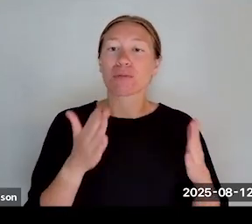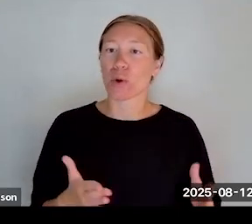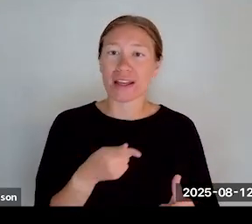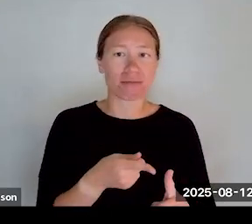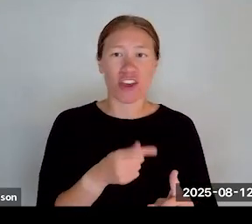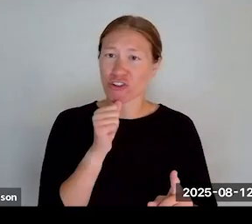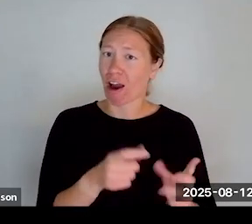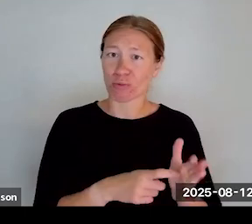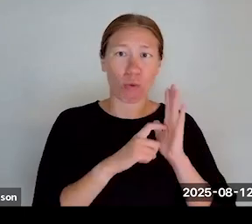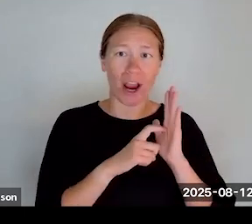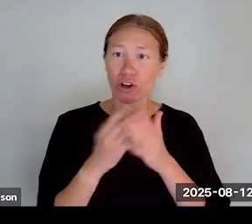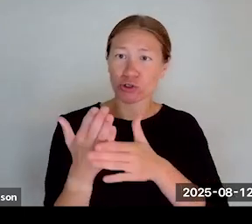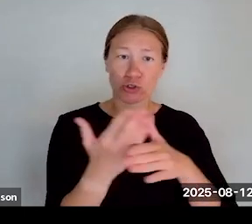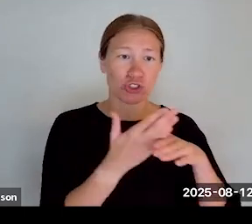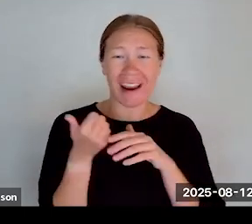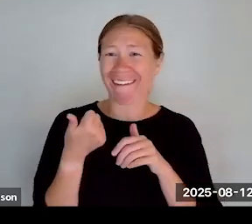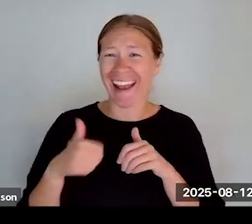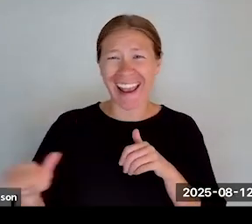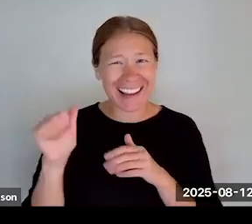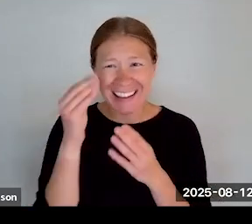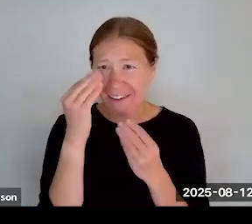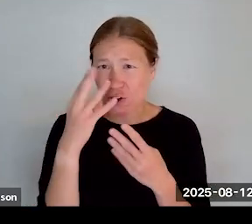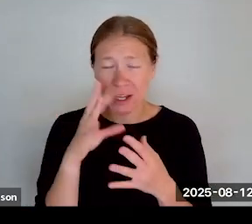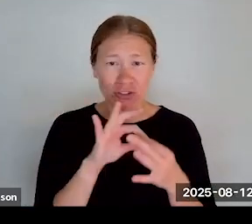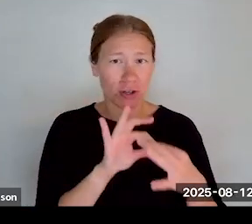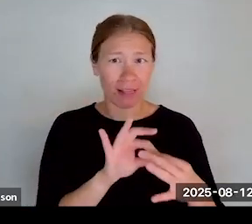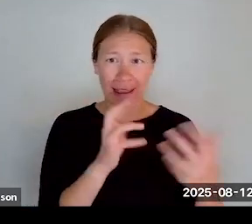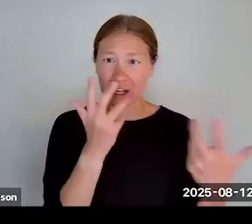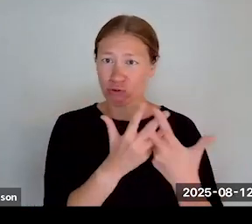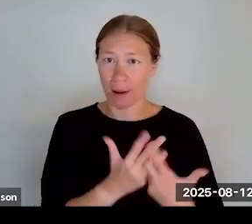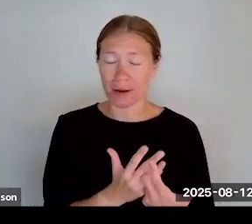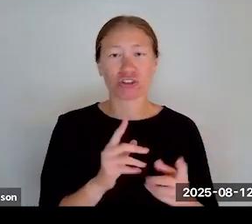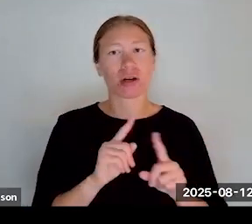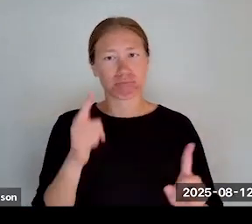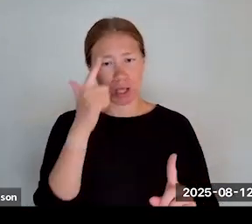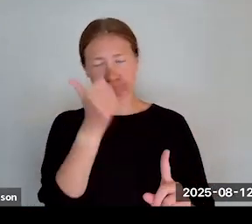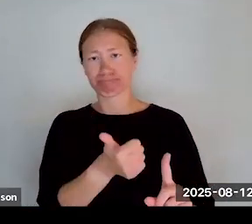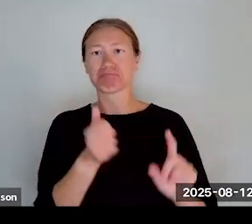to share any information about their accommodations, but they have the option to do so if they choose.